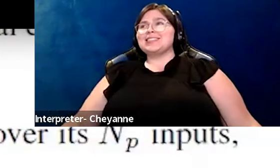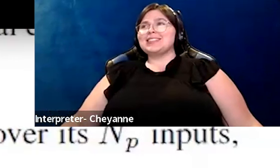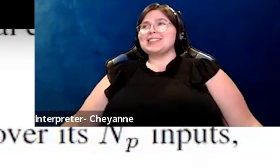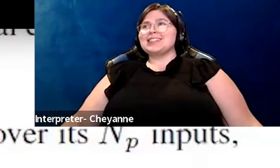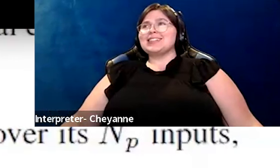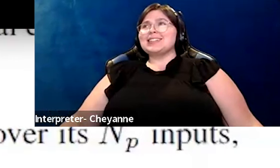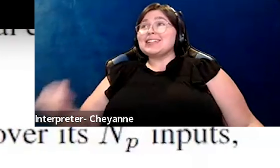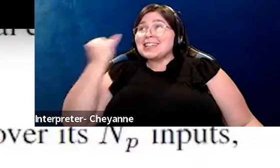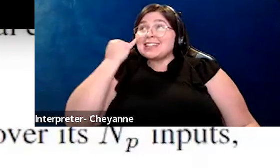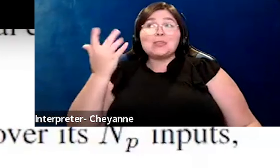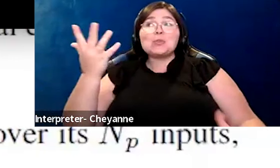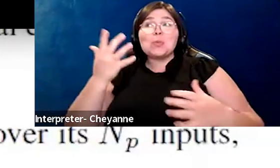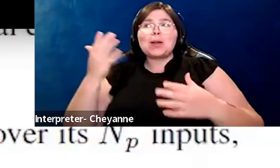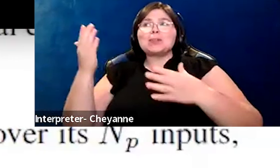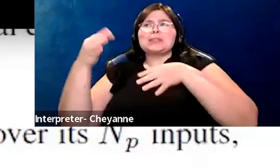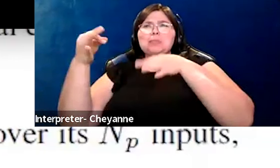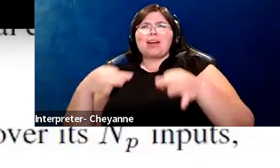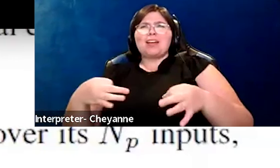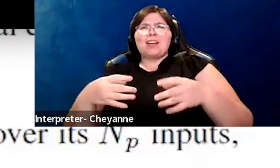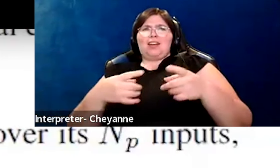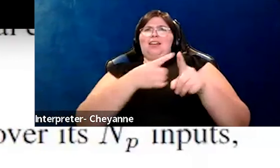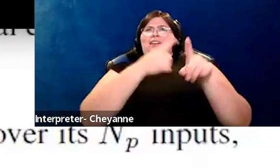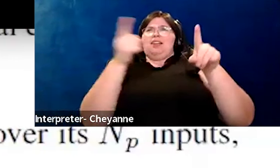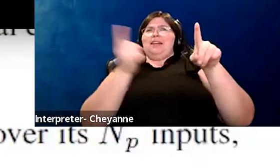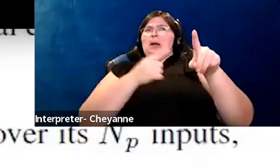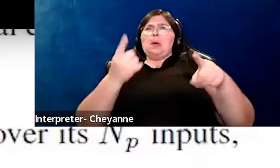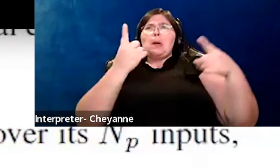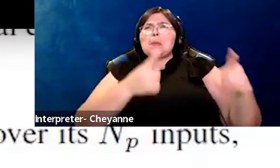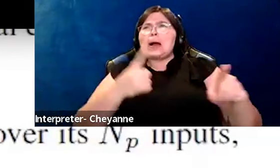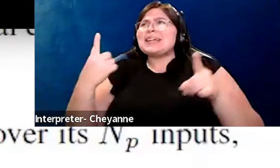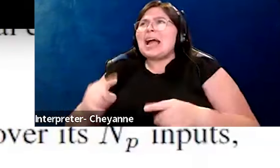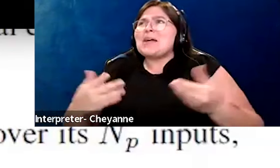with us what is going on here. What is happening with this formula?